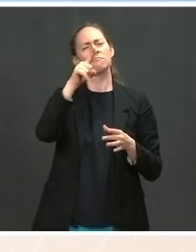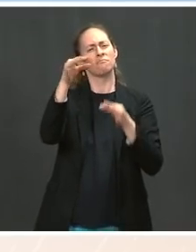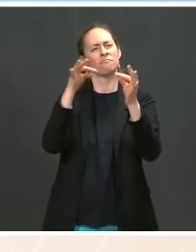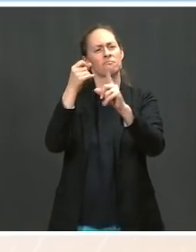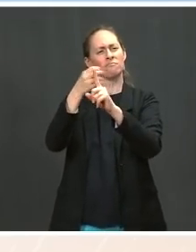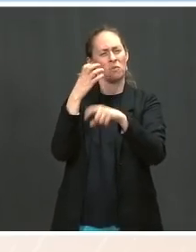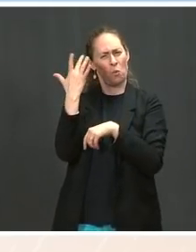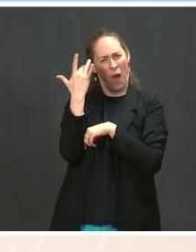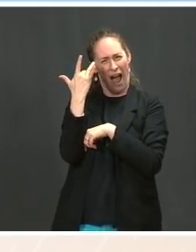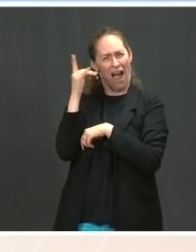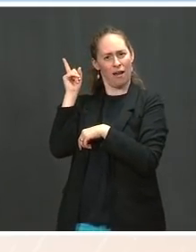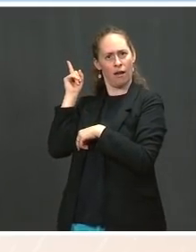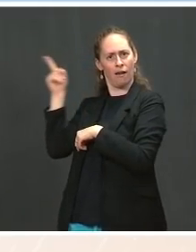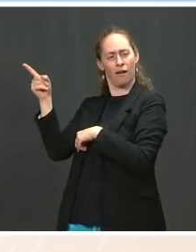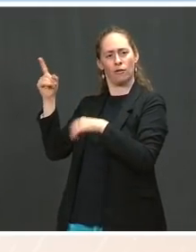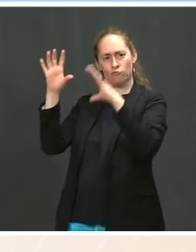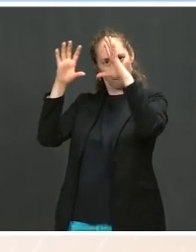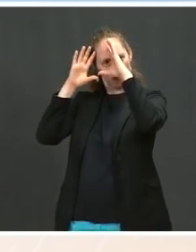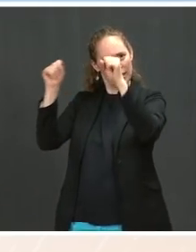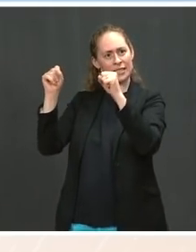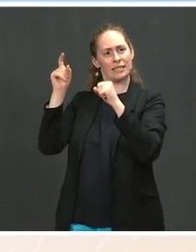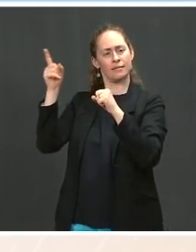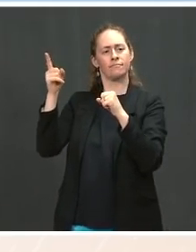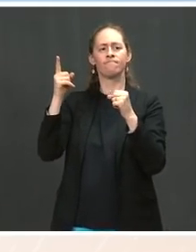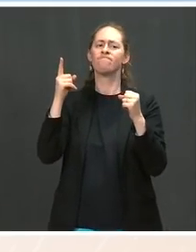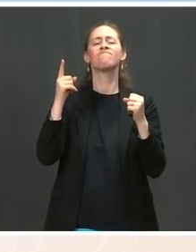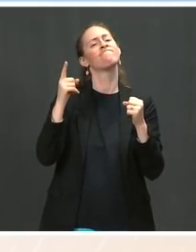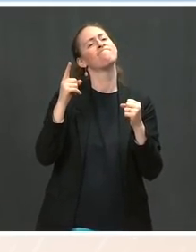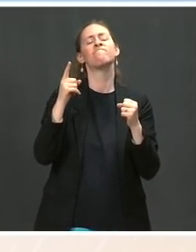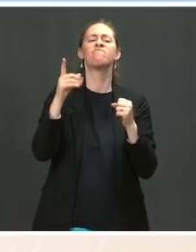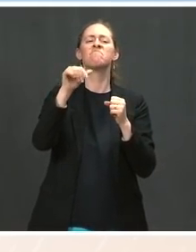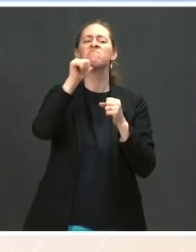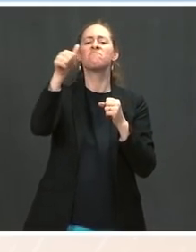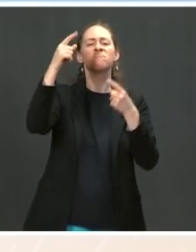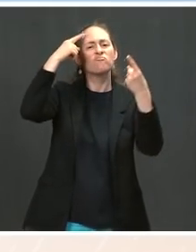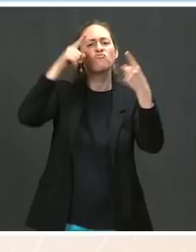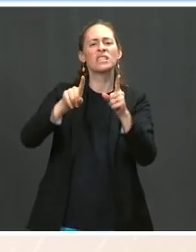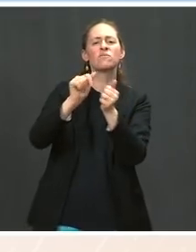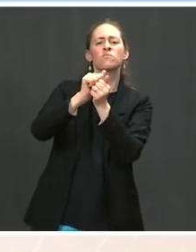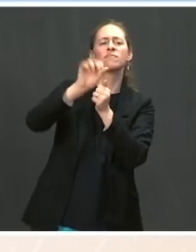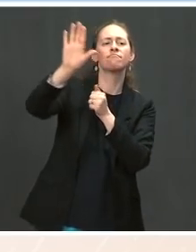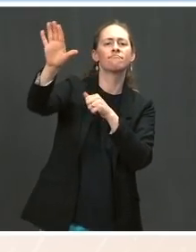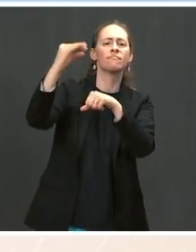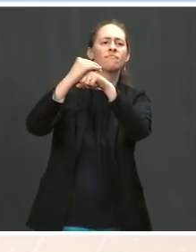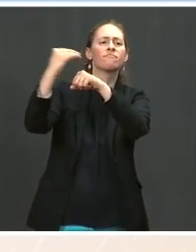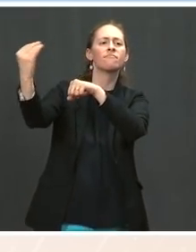went against the advice of military commanders who recommended leaving 2,500 troops